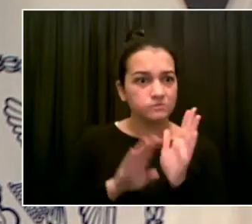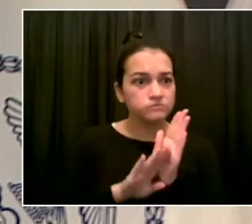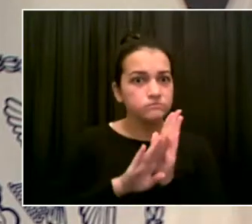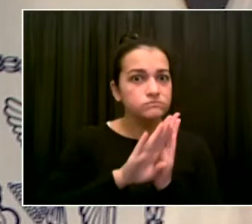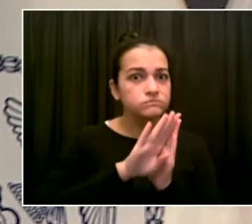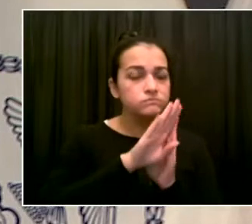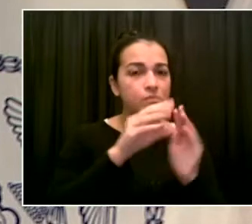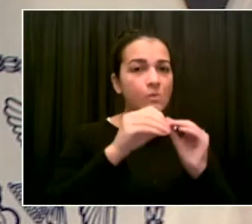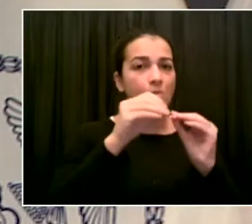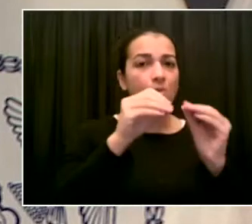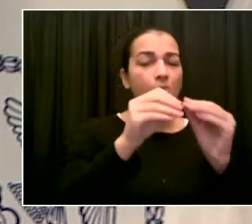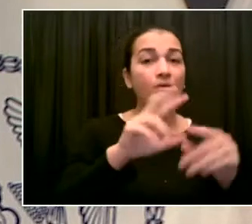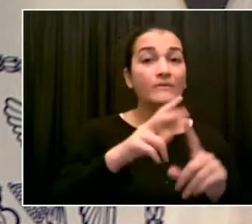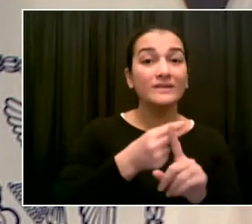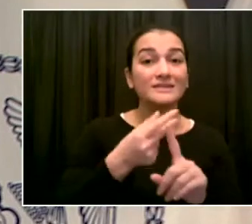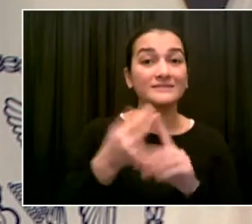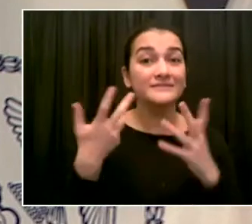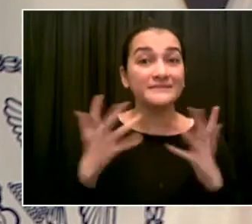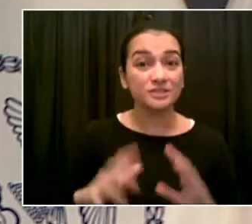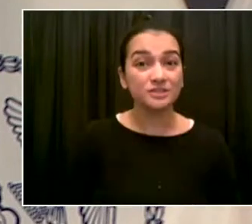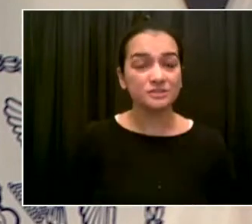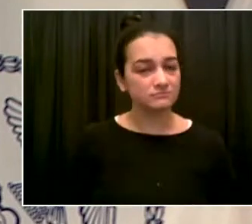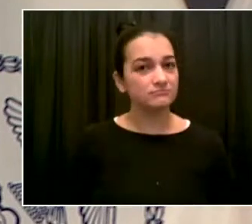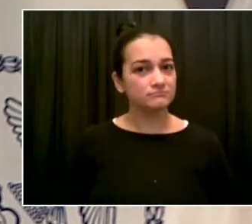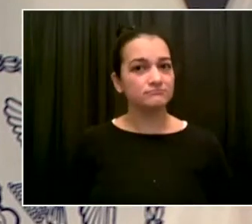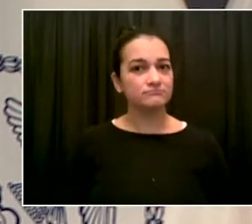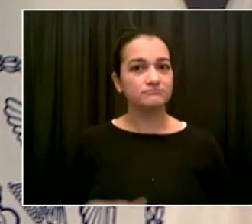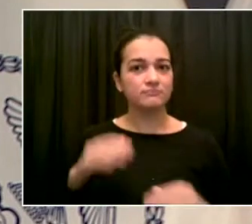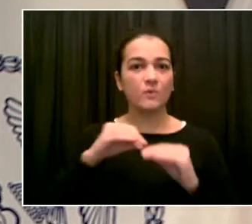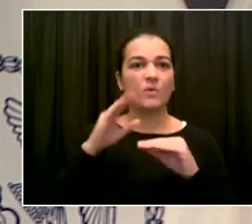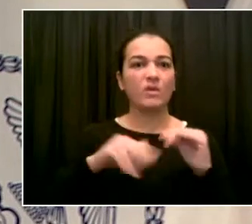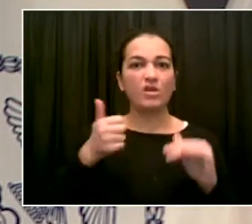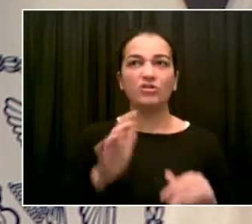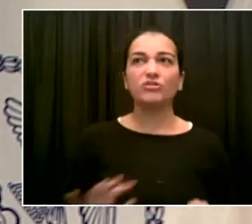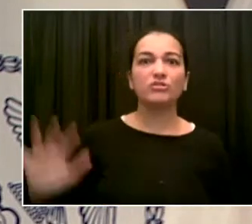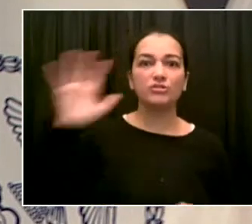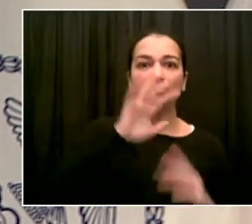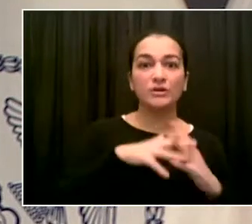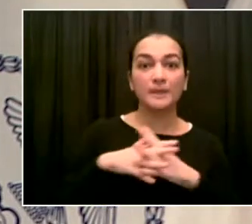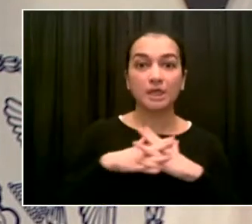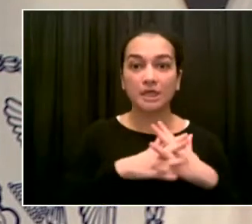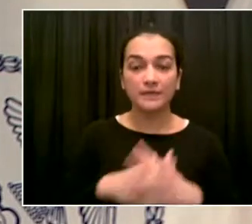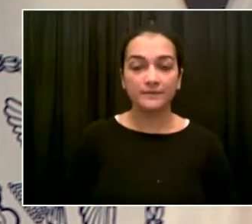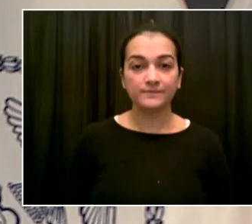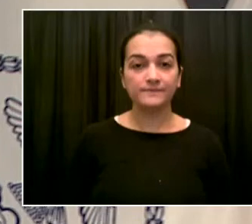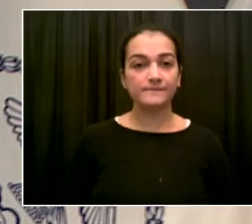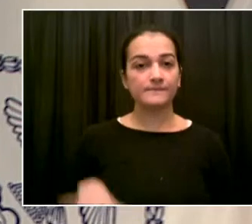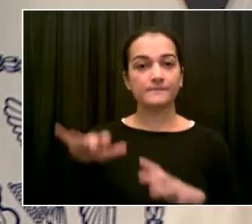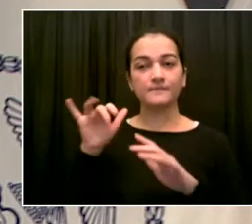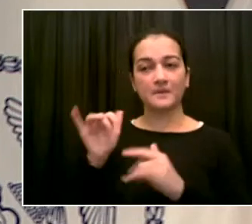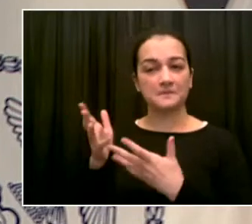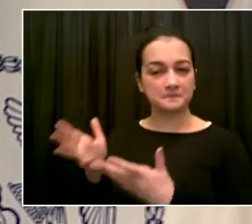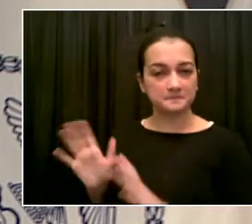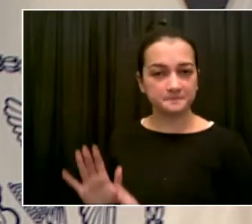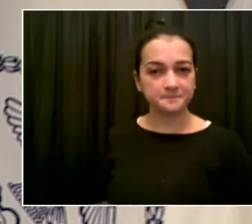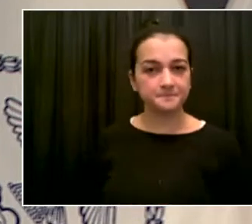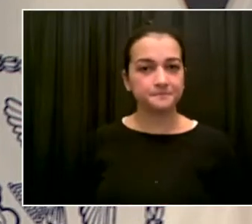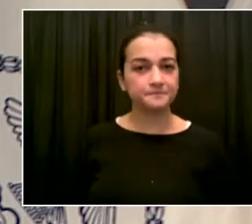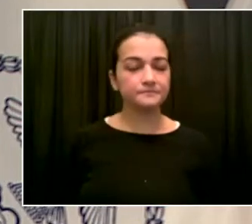NEW YORK CITY IS LEADING THE WAY. WE HAVE LED THE